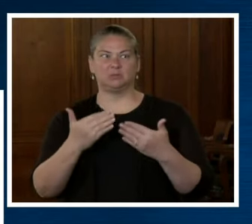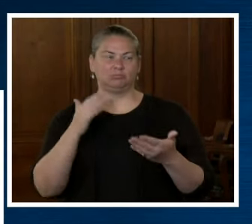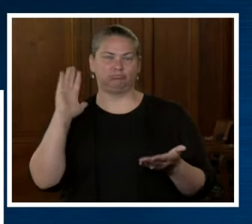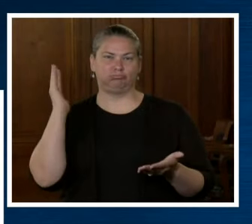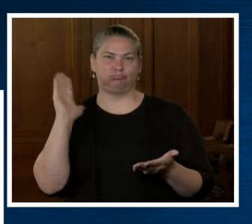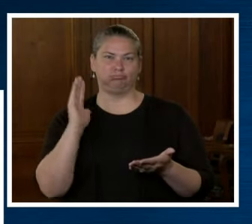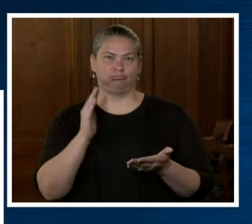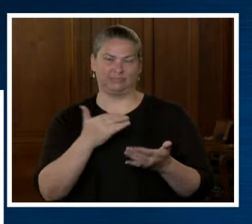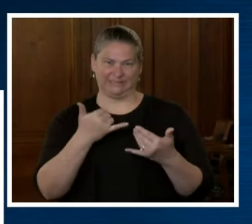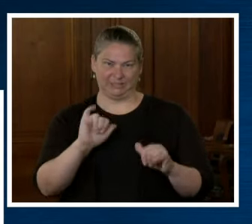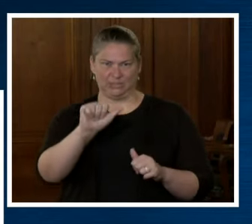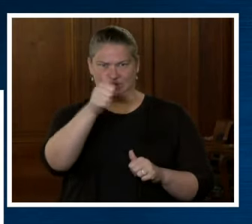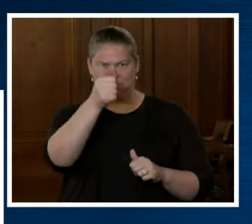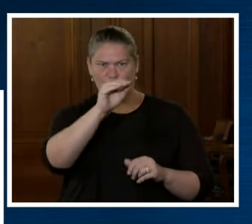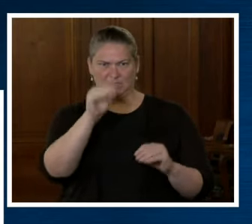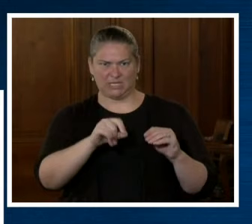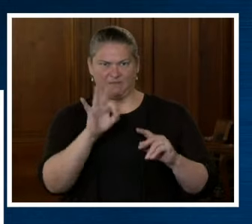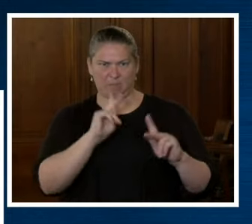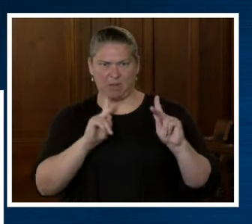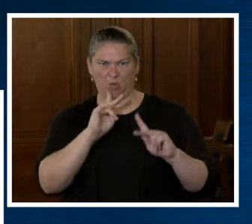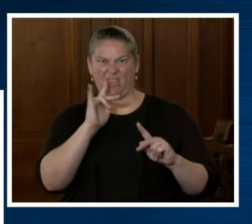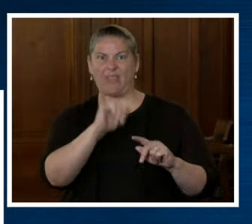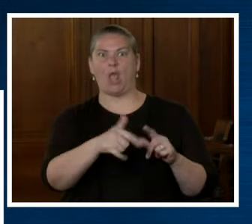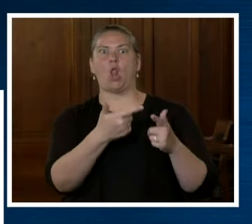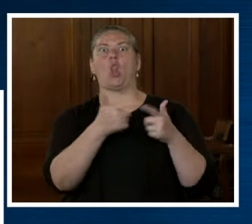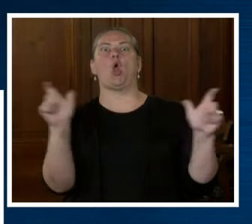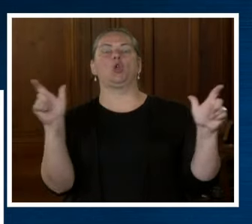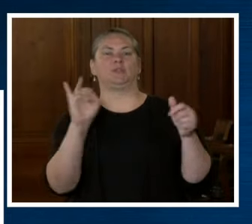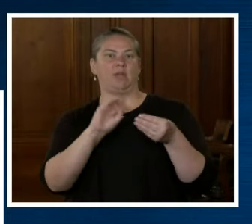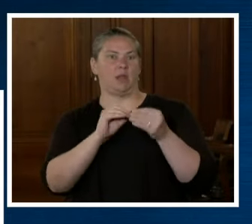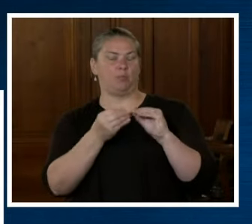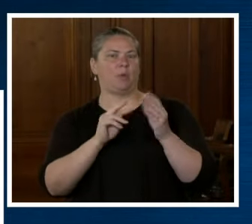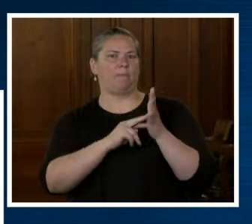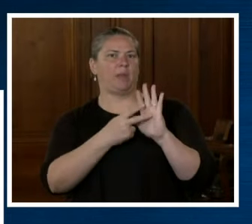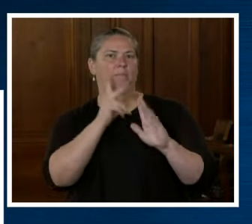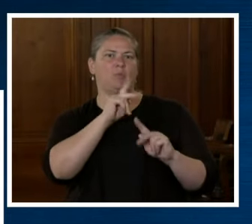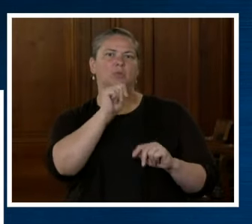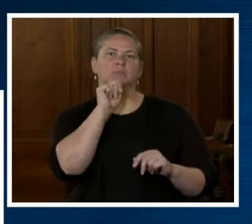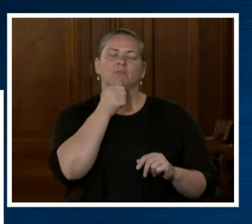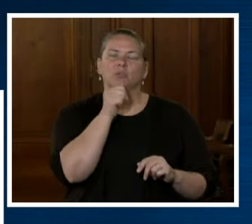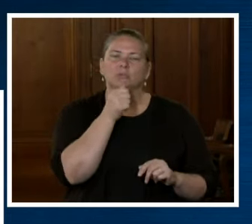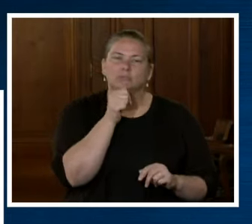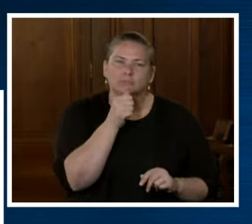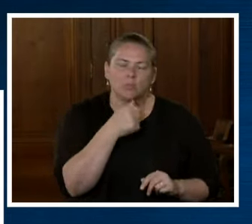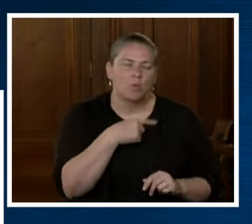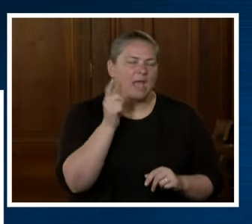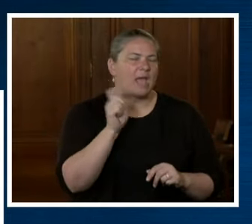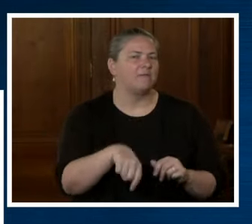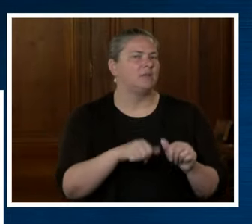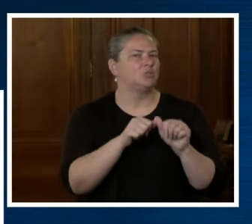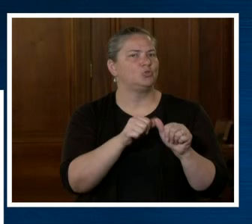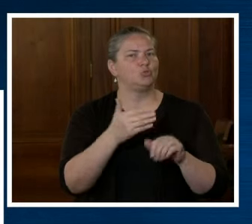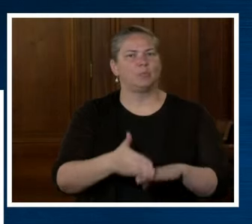THE SNAP BENEFITS, PANDEMIC BENEFITS THAT ARE AVAILABLE THAT WOULDN'T OTHERWISE BE, THERE'S A